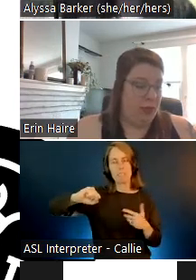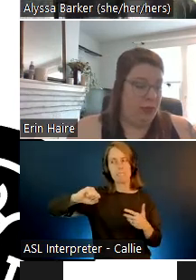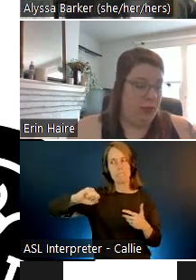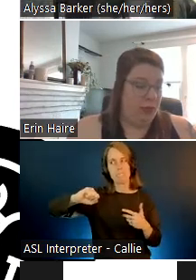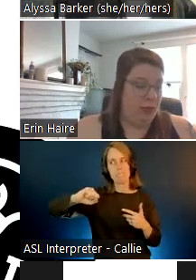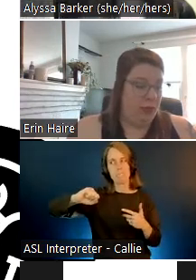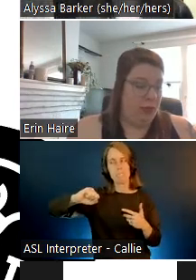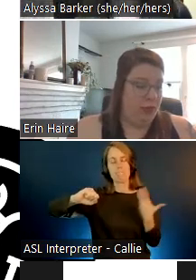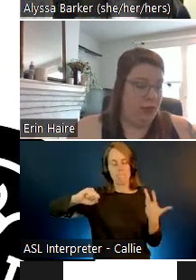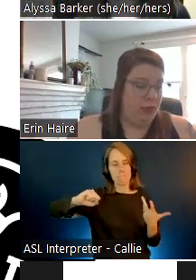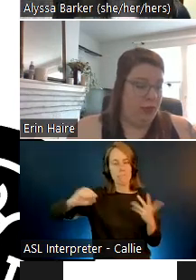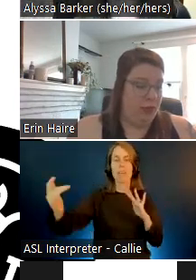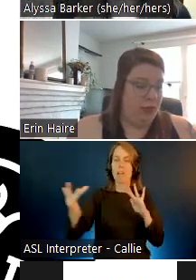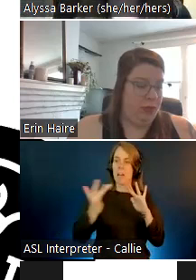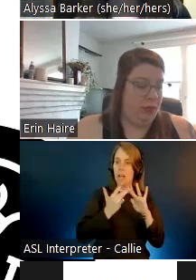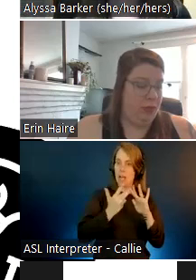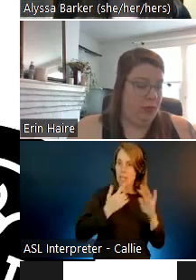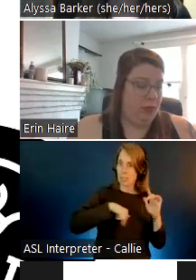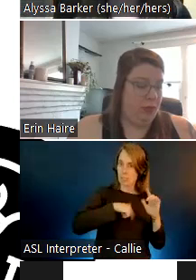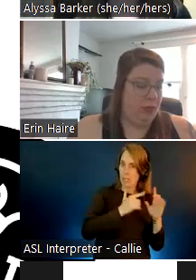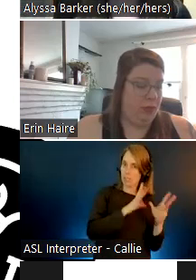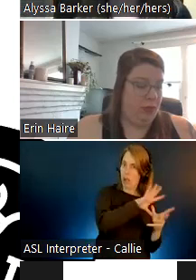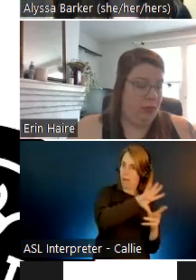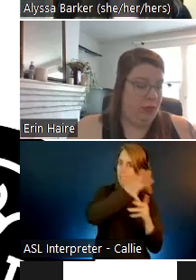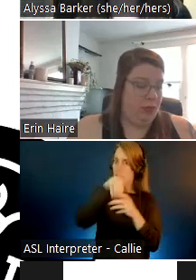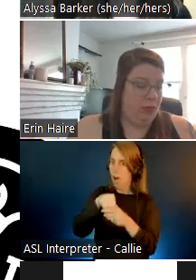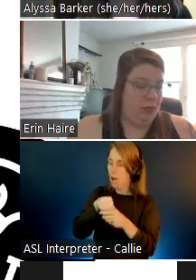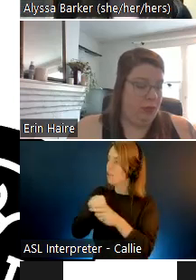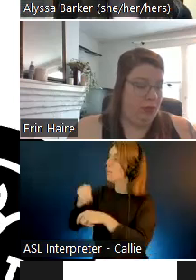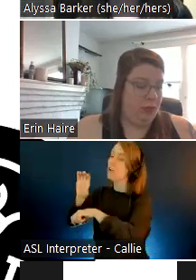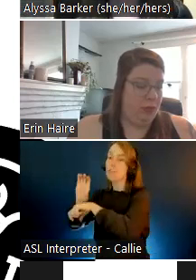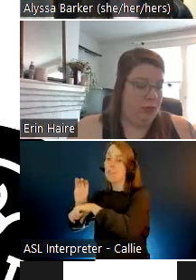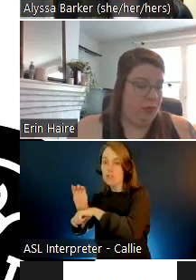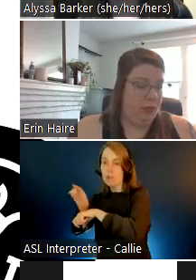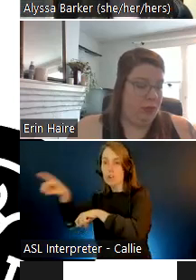involved and were able to work it out so that the church was able to put in the ramp that she needed